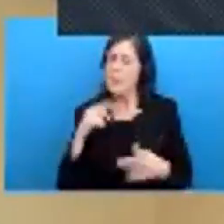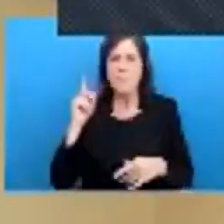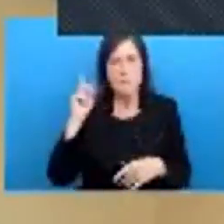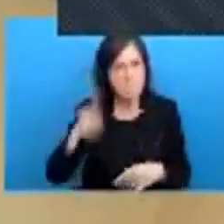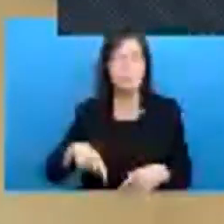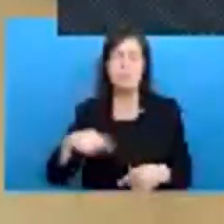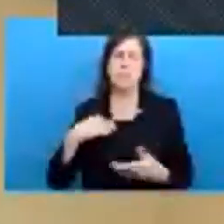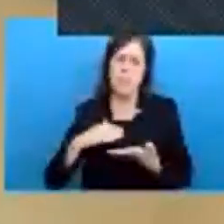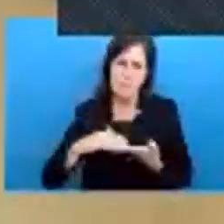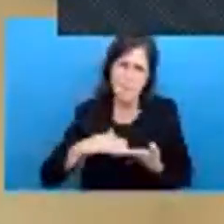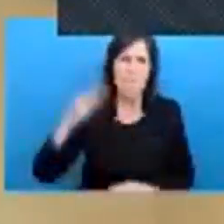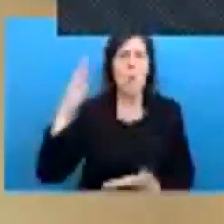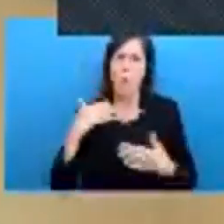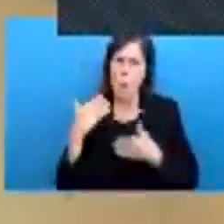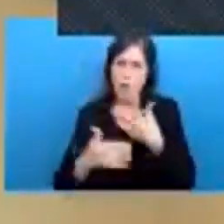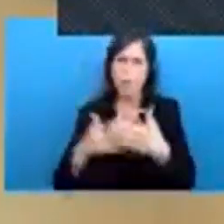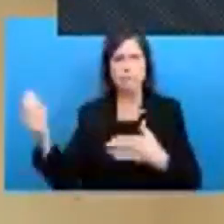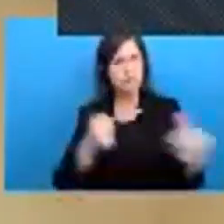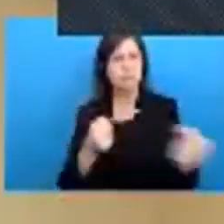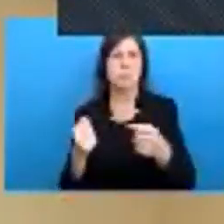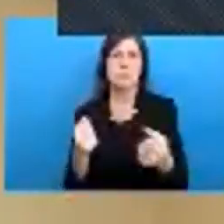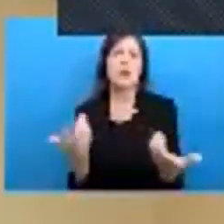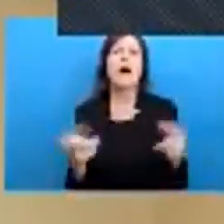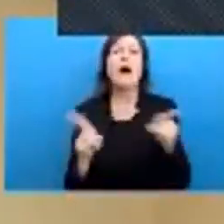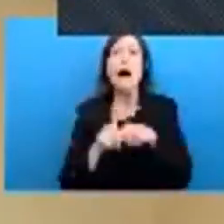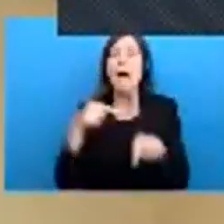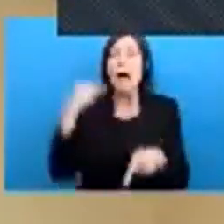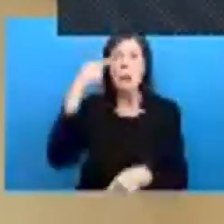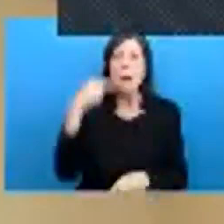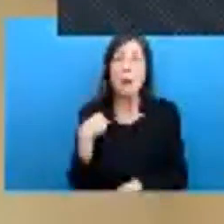society. Irrespective of the